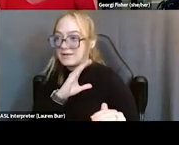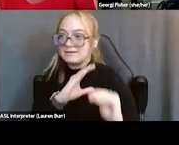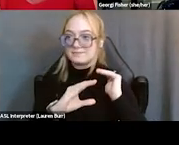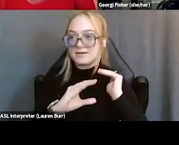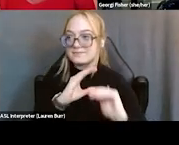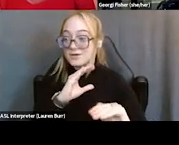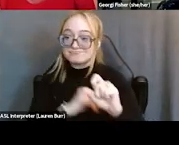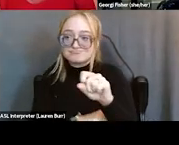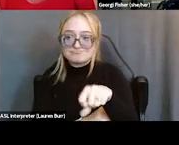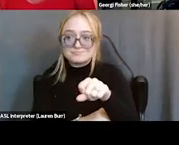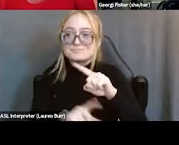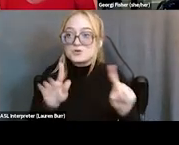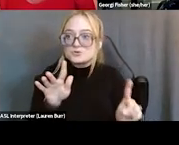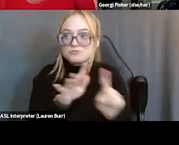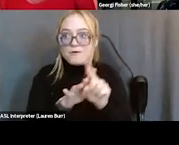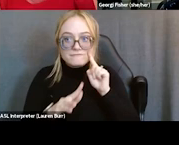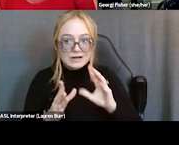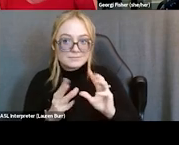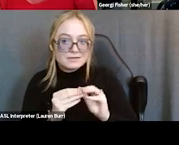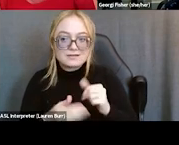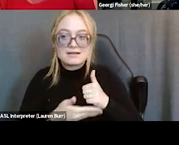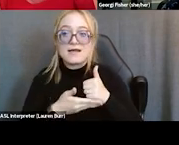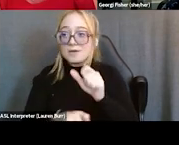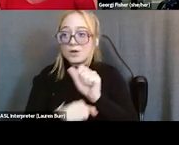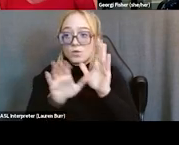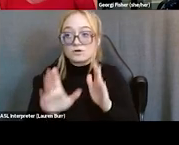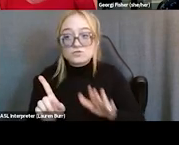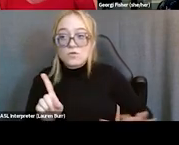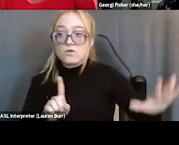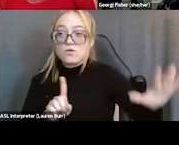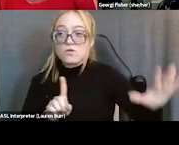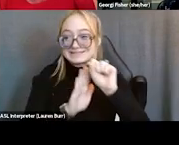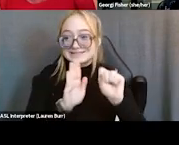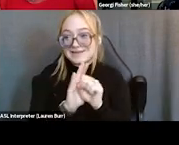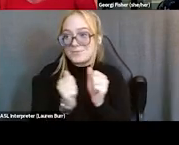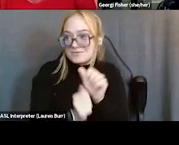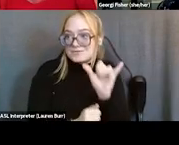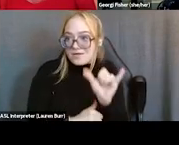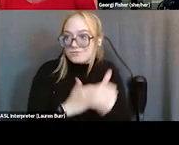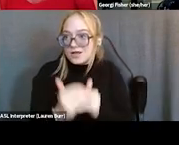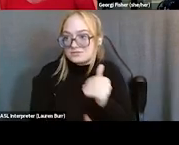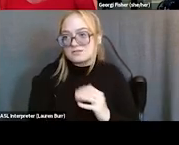but they're also showing up to our meetings and helping workers across the state with that process. One of the ways that we've also been able